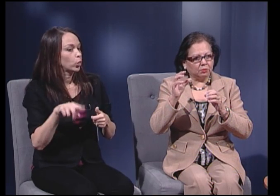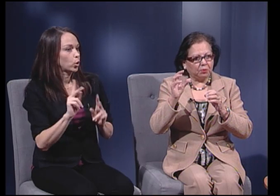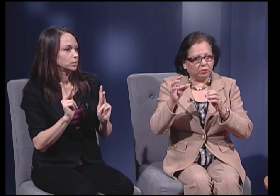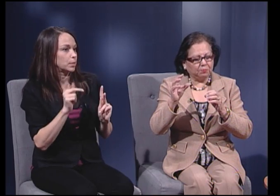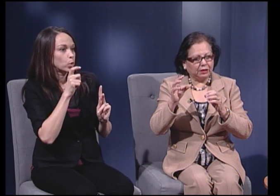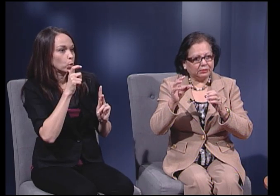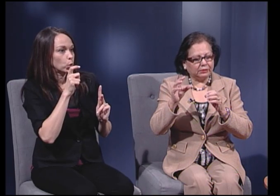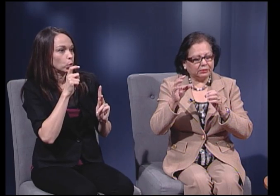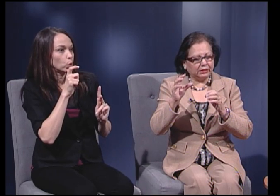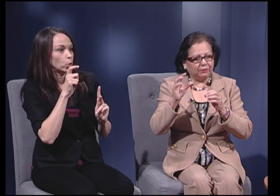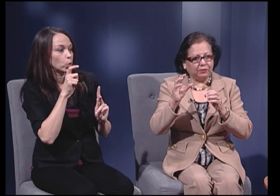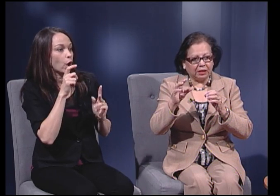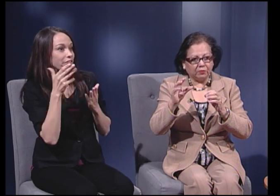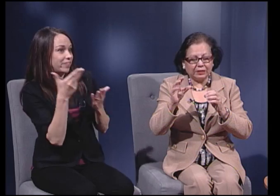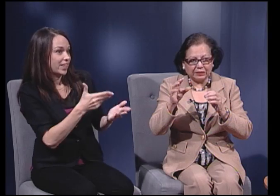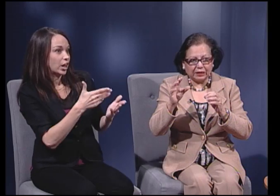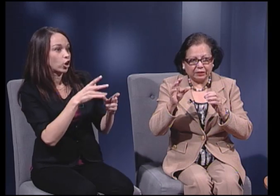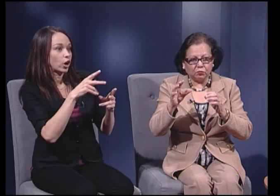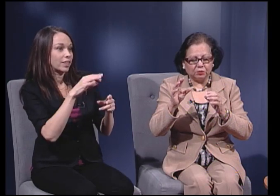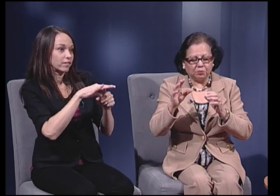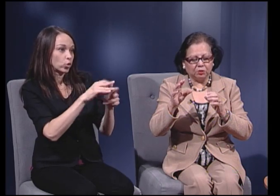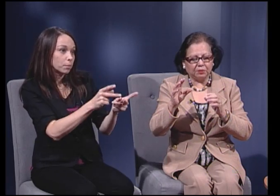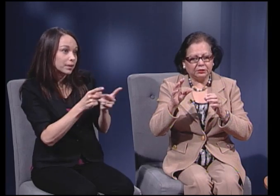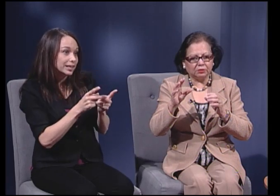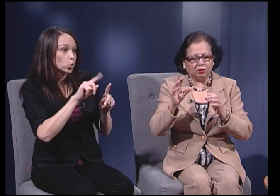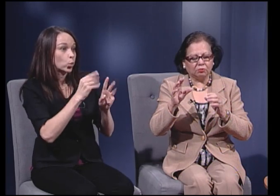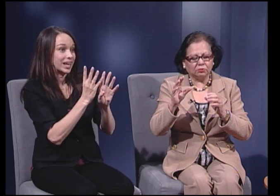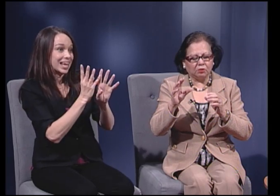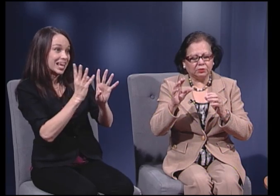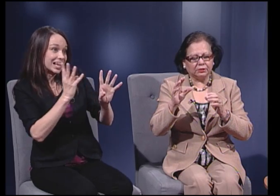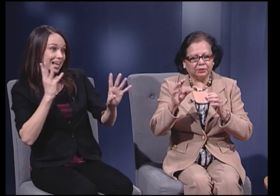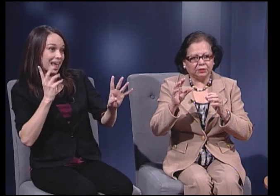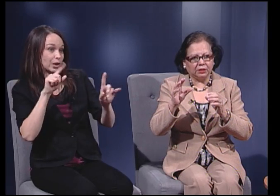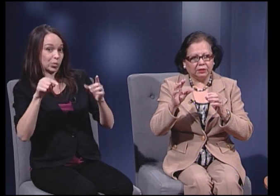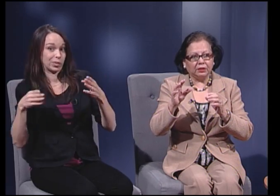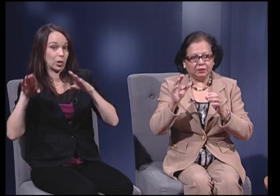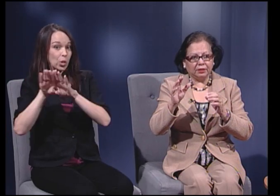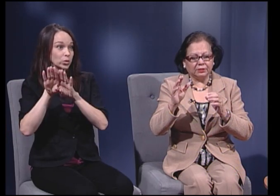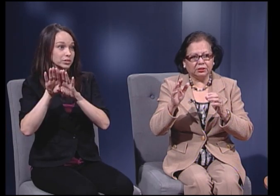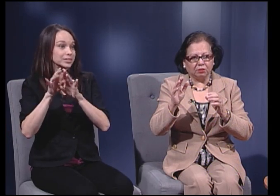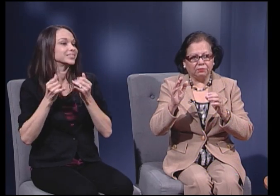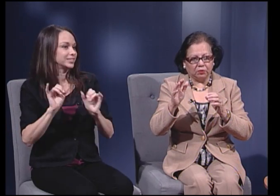at the polling places, if they're in line when the polling place closes at 7 o'clock, they can still vote.